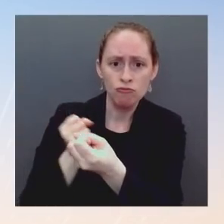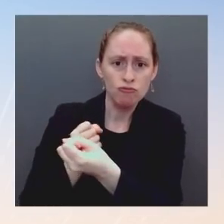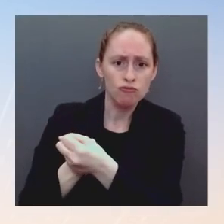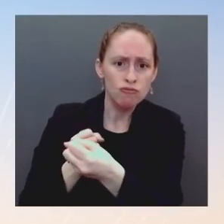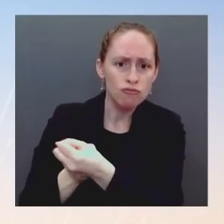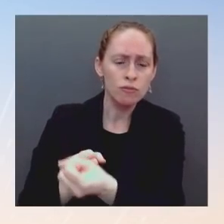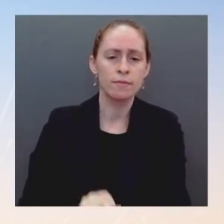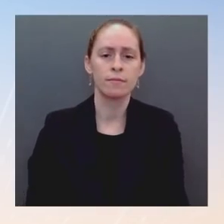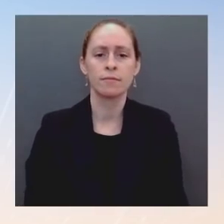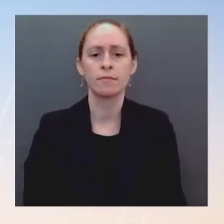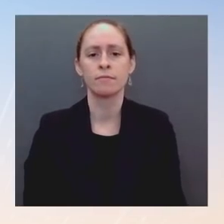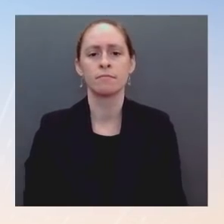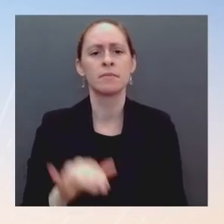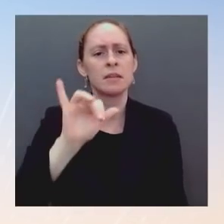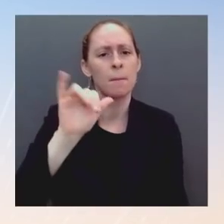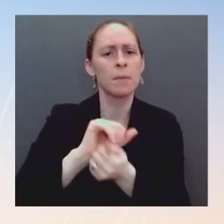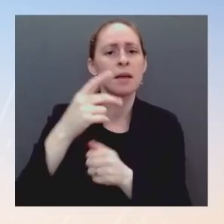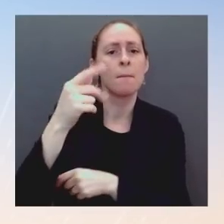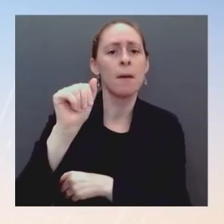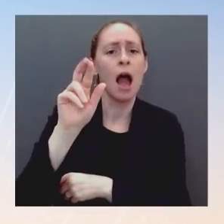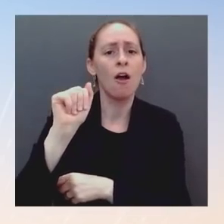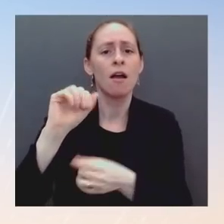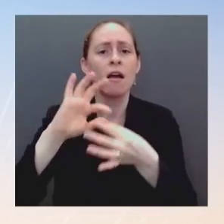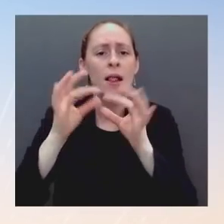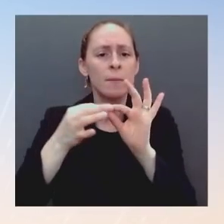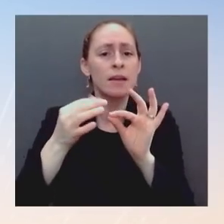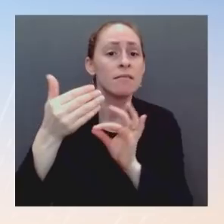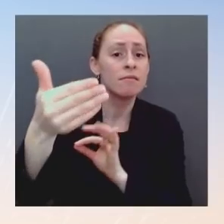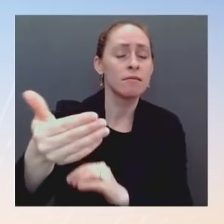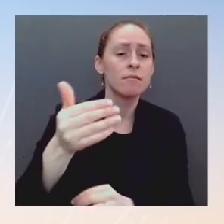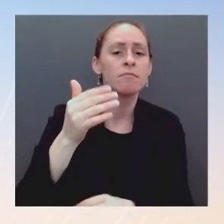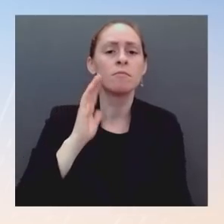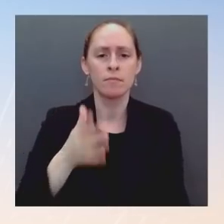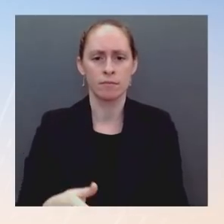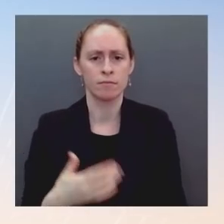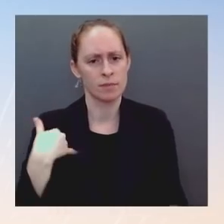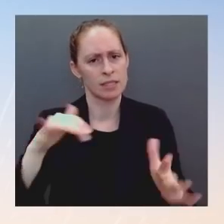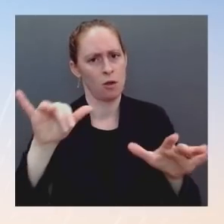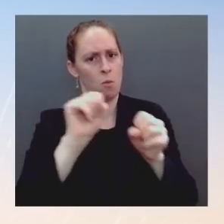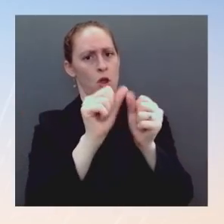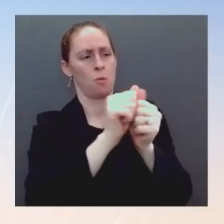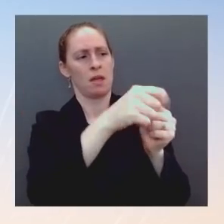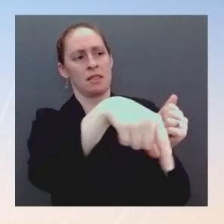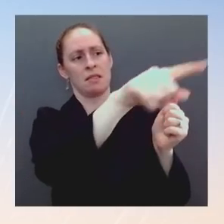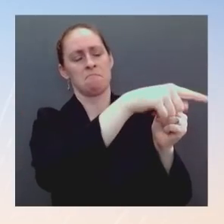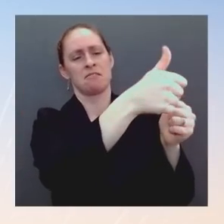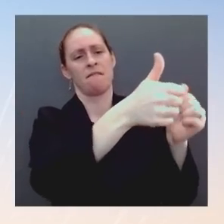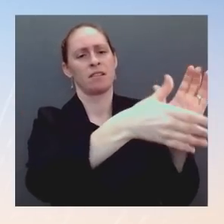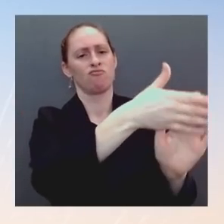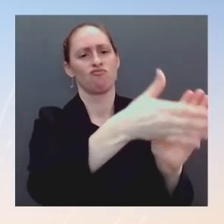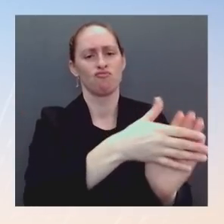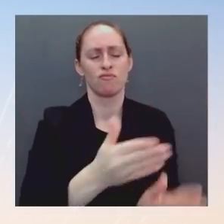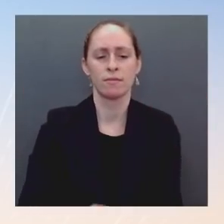And we will continue to work in lockstep with them. The Press: And then, going back to crime, I know you noted the President is, you know, not for defunding the police.